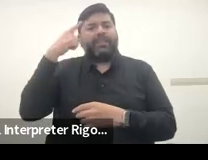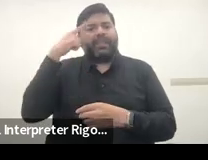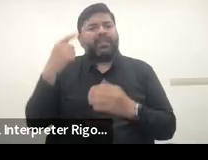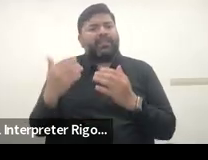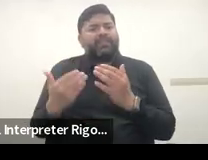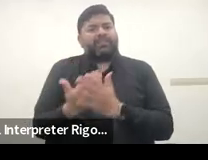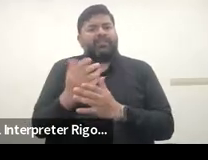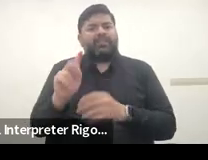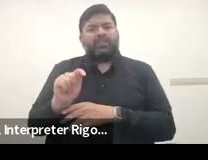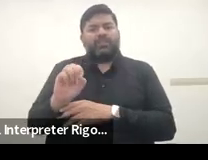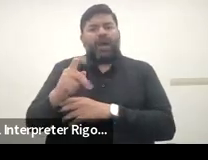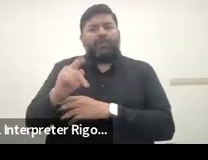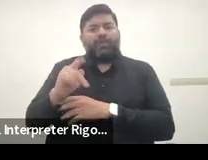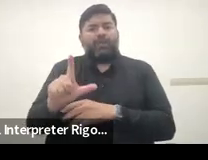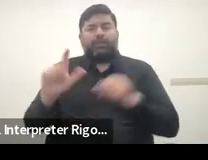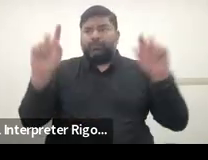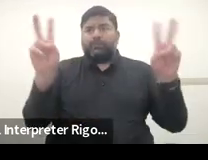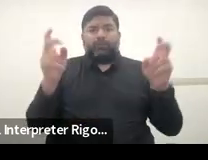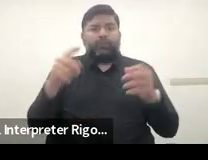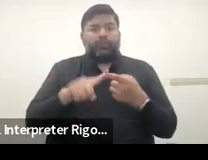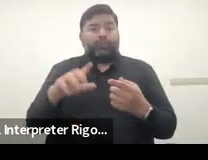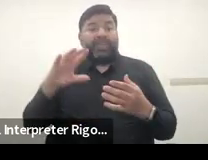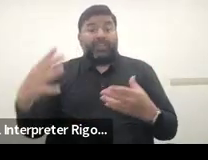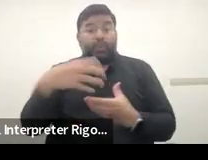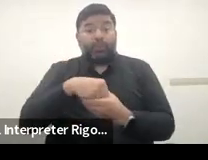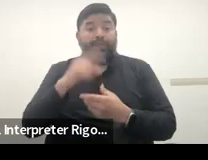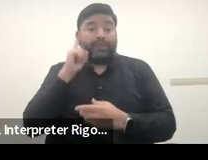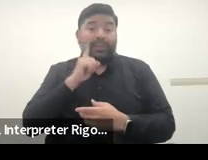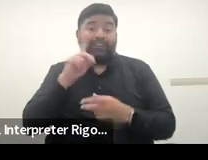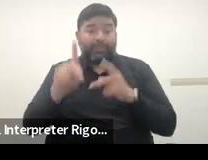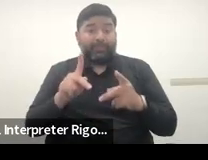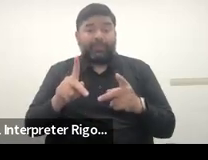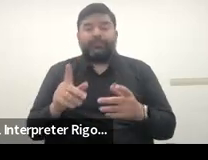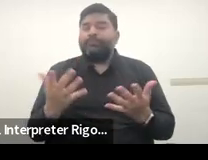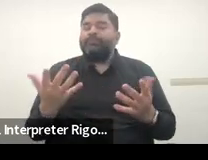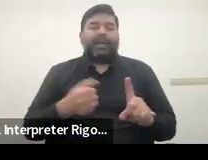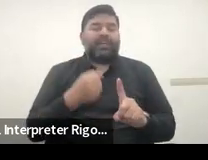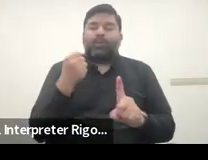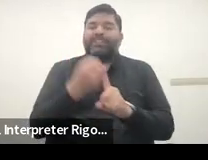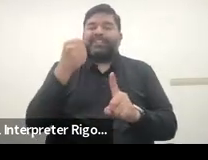include deaf people in sign language [modeling]. By pure coincidence this week is the International Week of